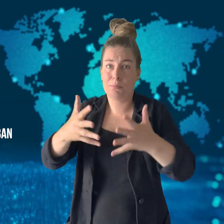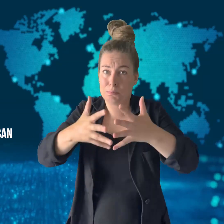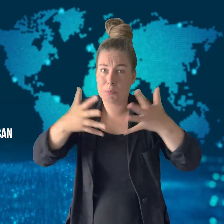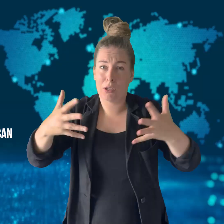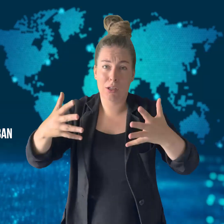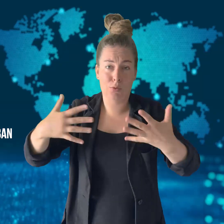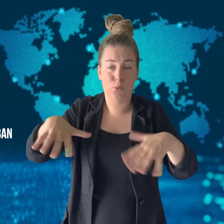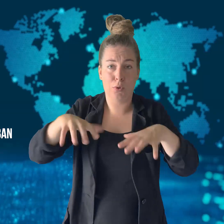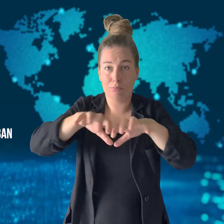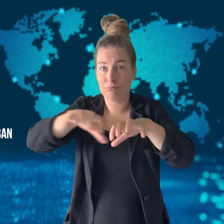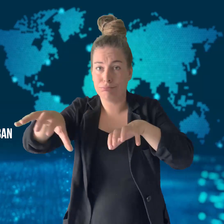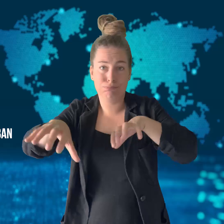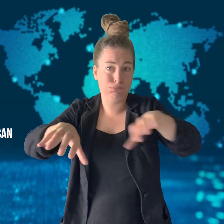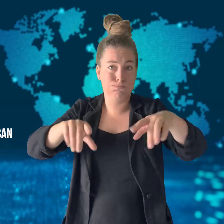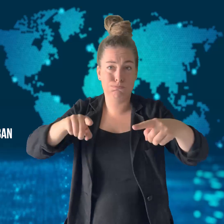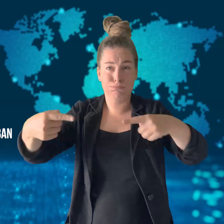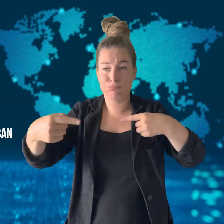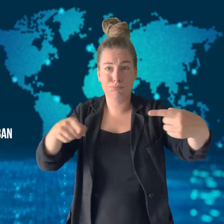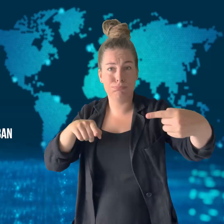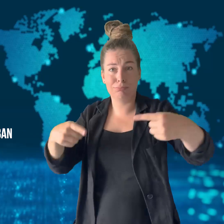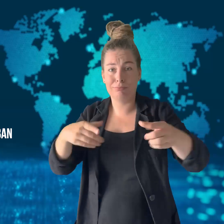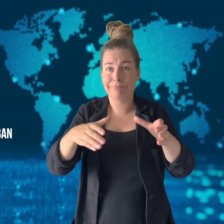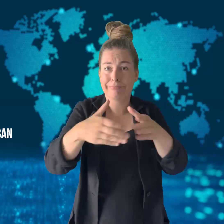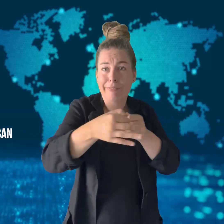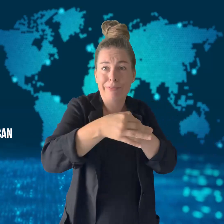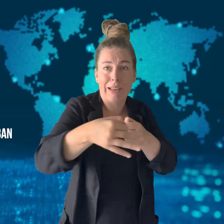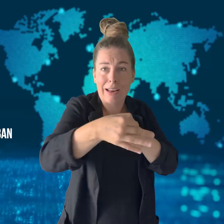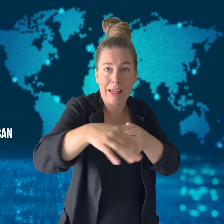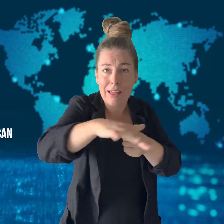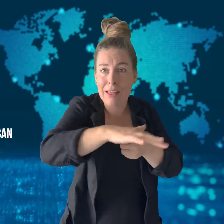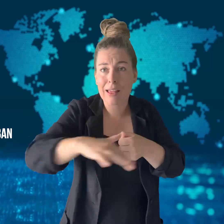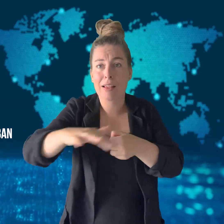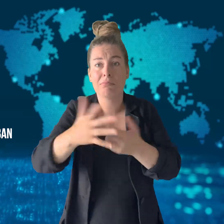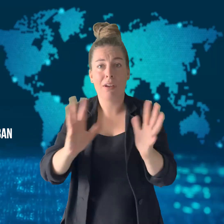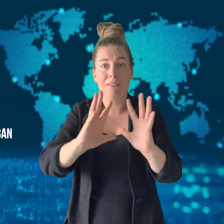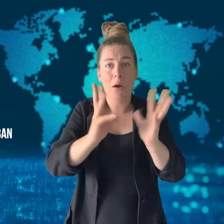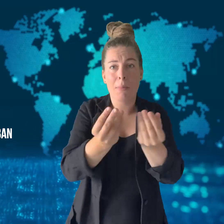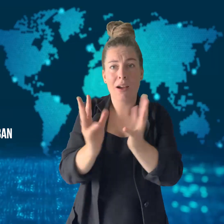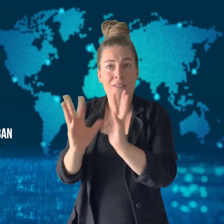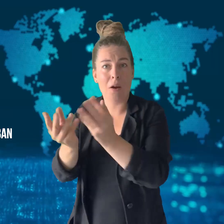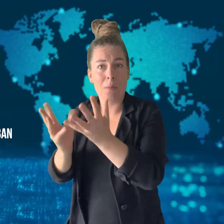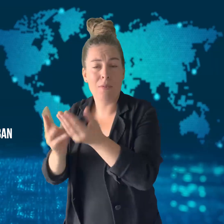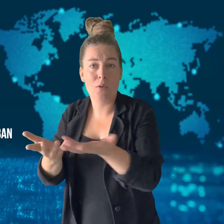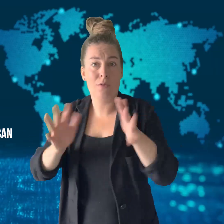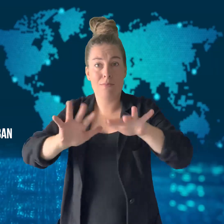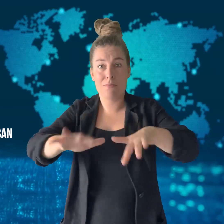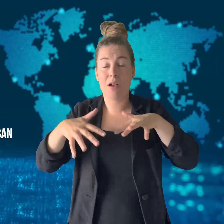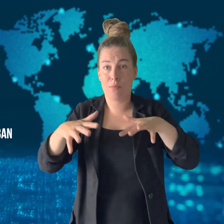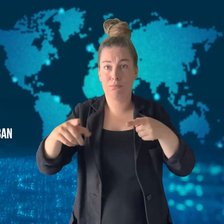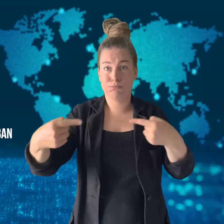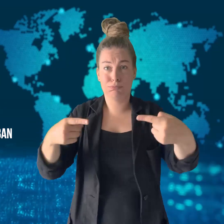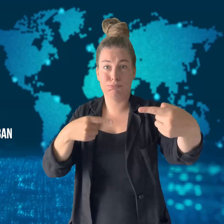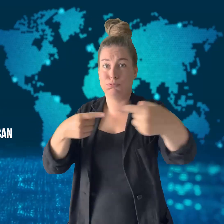families, and its Parliament.